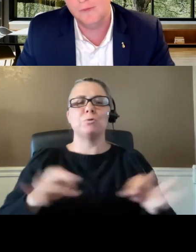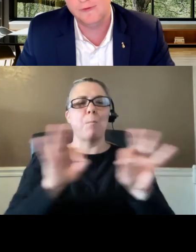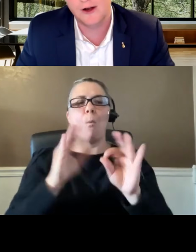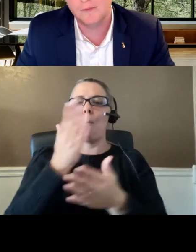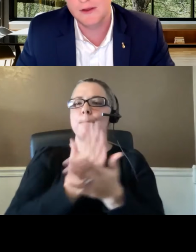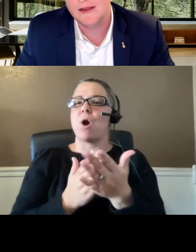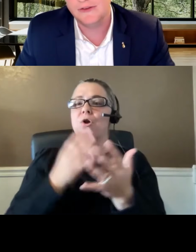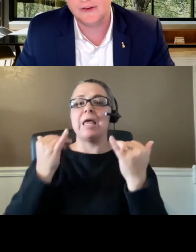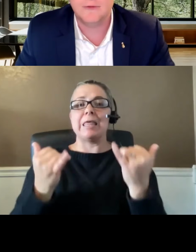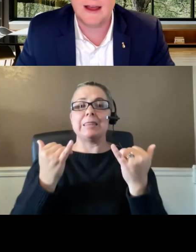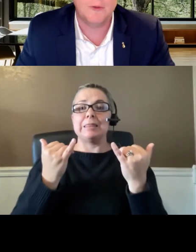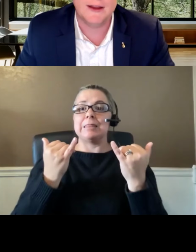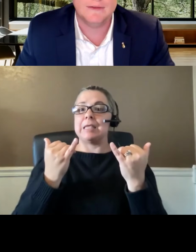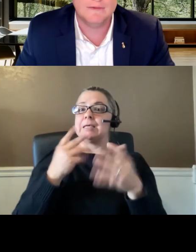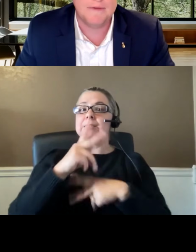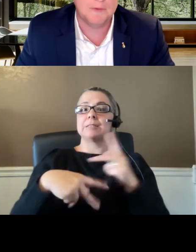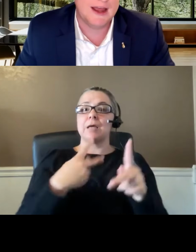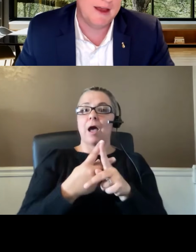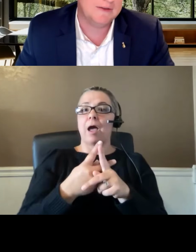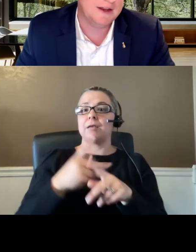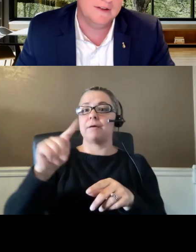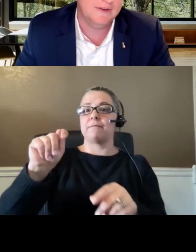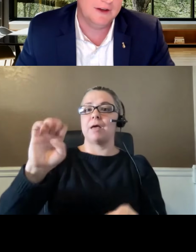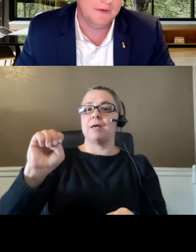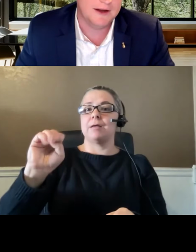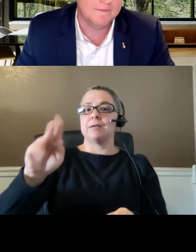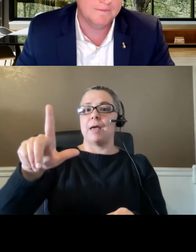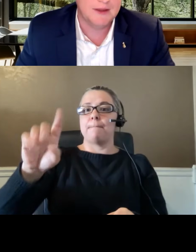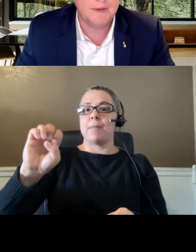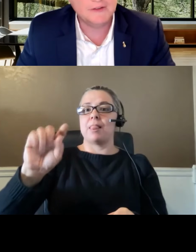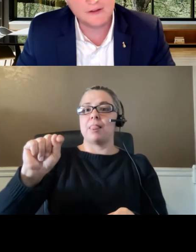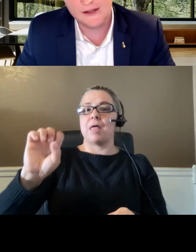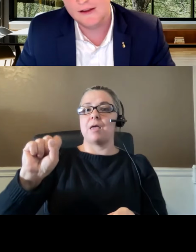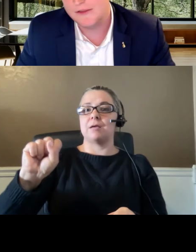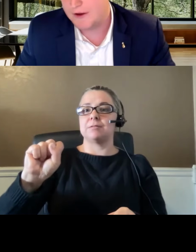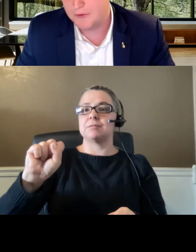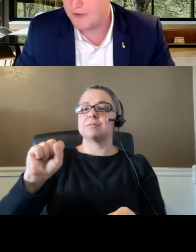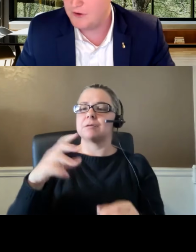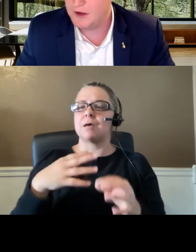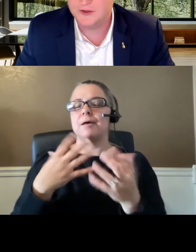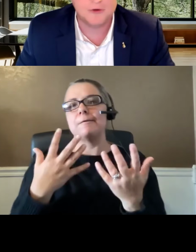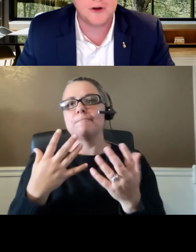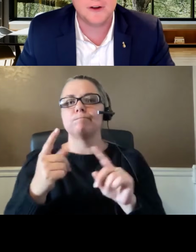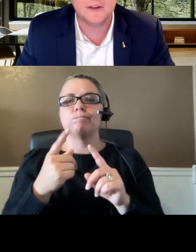come from Section 508 of the Rehab Act of 1973. Basically, the federal government wants to procure